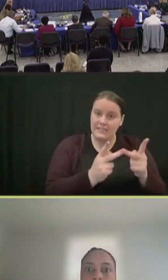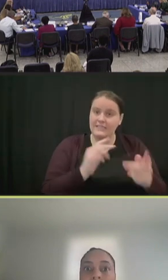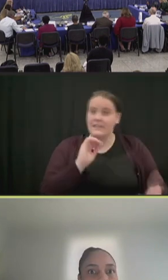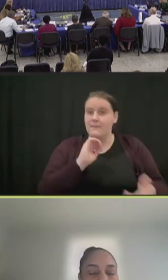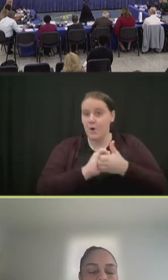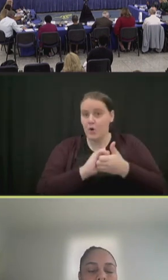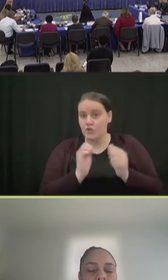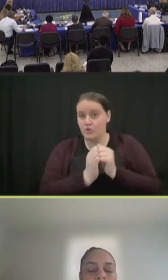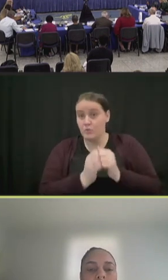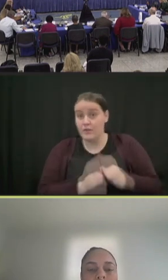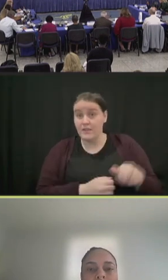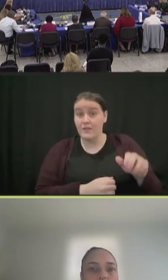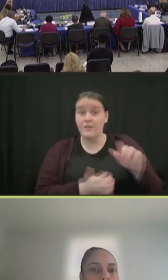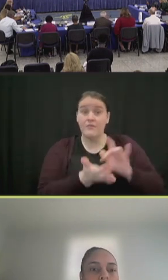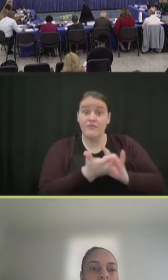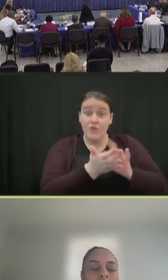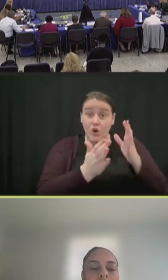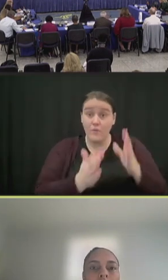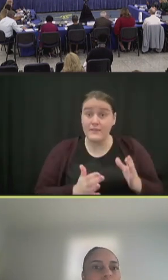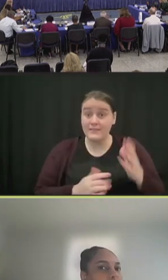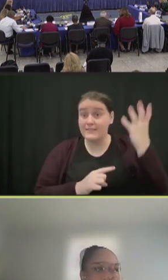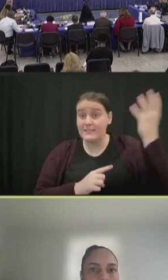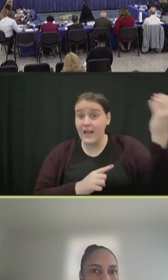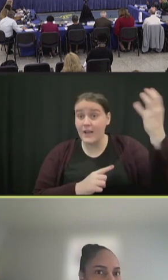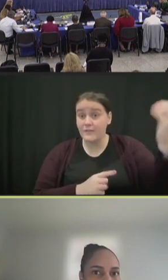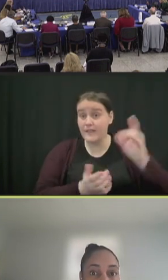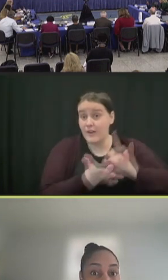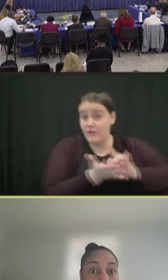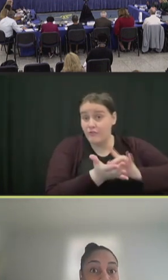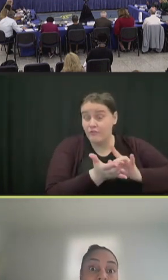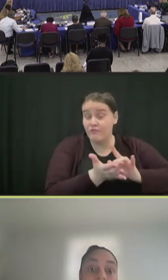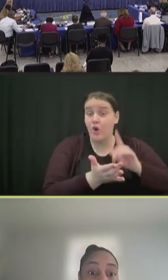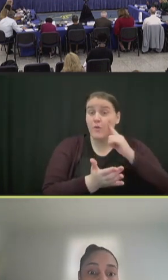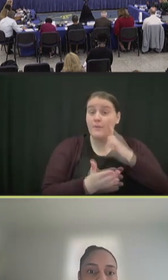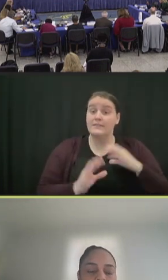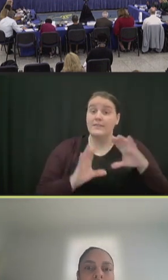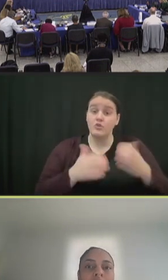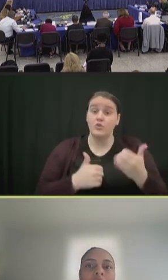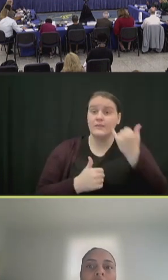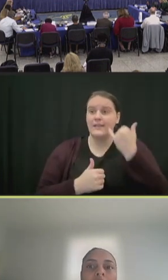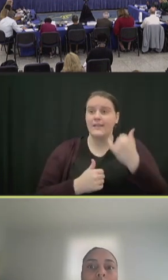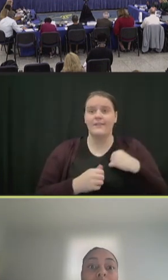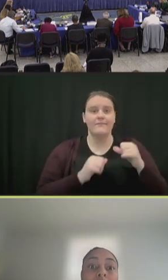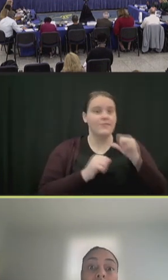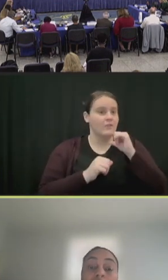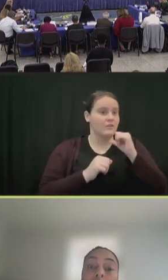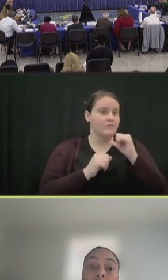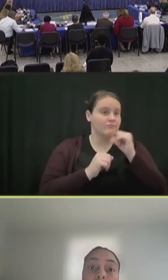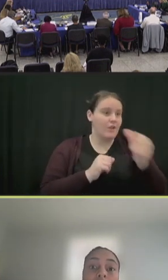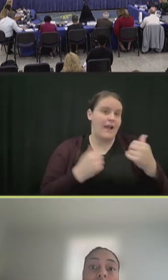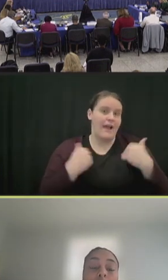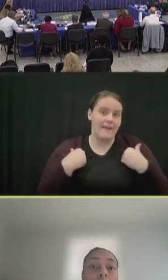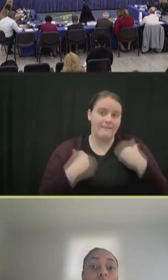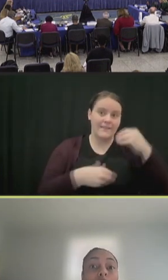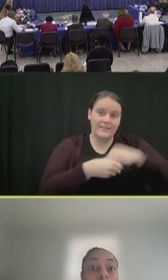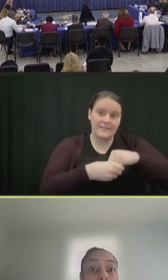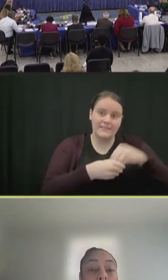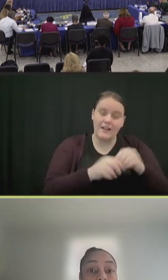as outside pharmacy groups, if a long term care facility does not have one to administer both the